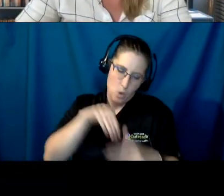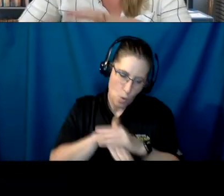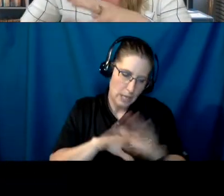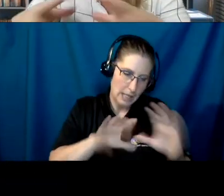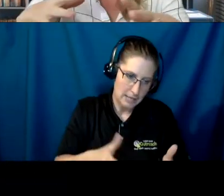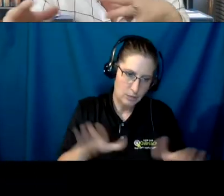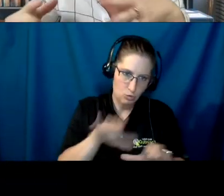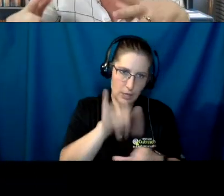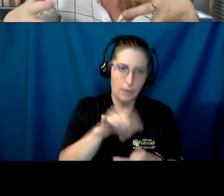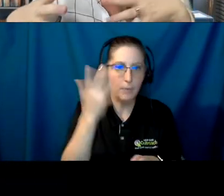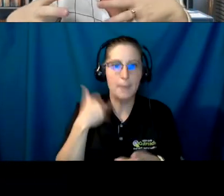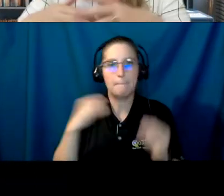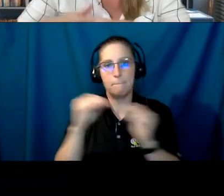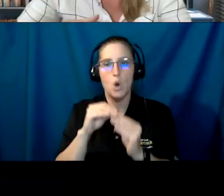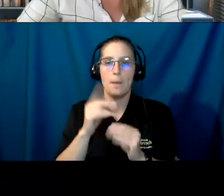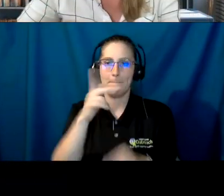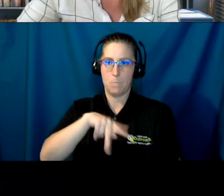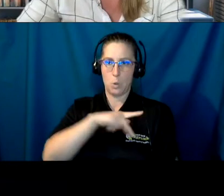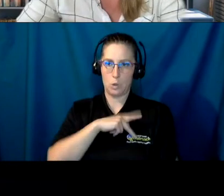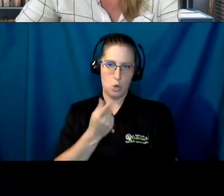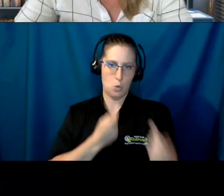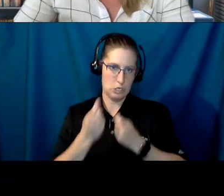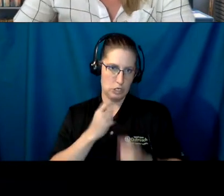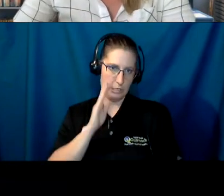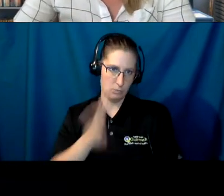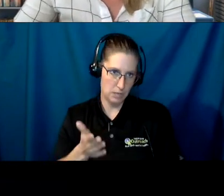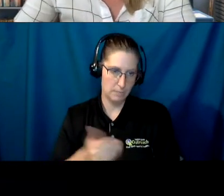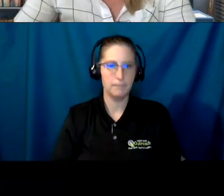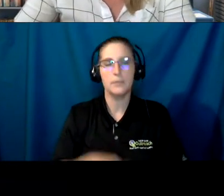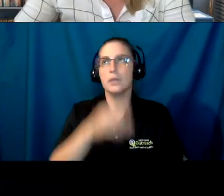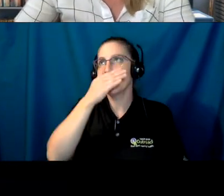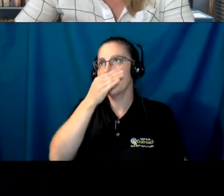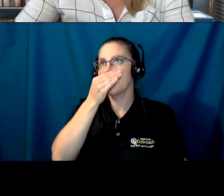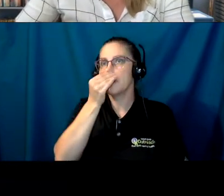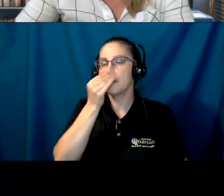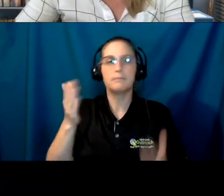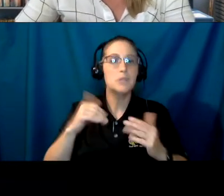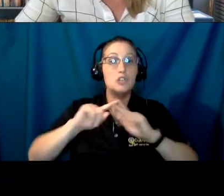I felt like you'd get more personal questions asked. Starting some sort of club or after